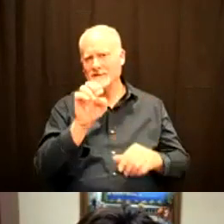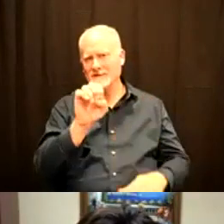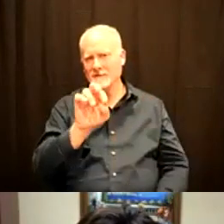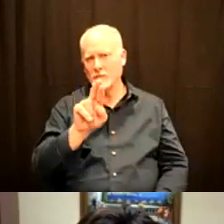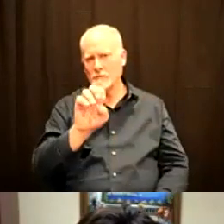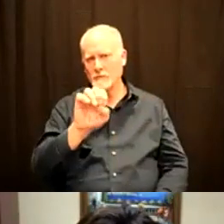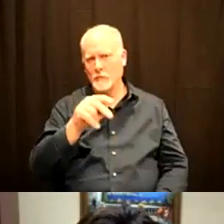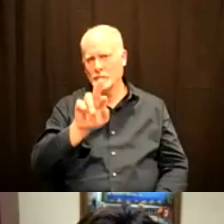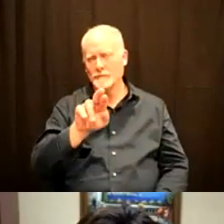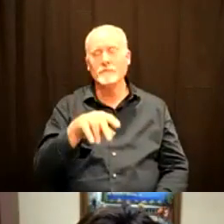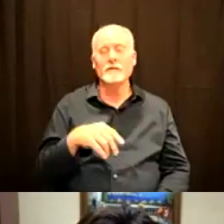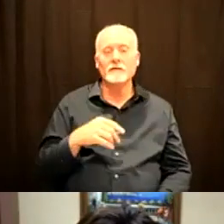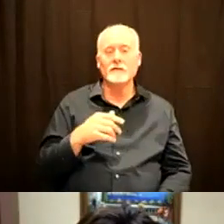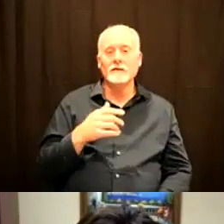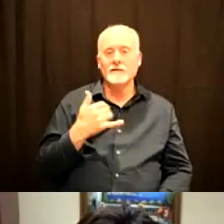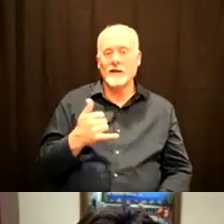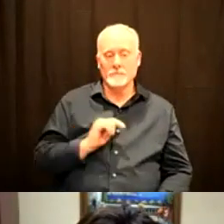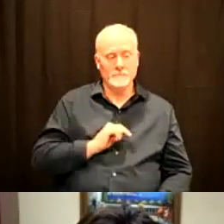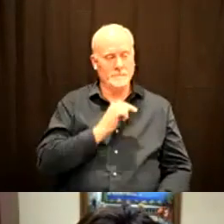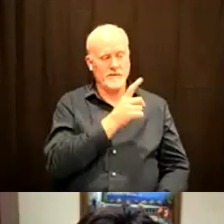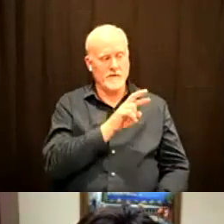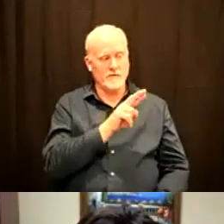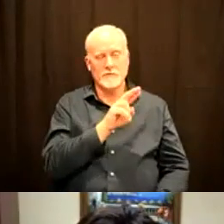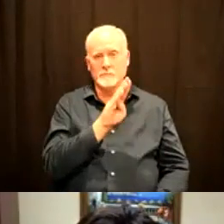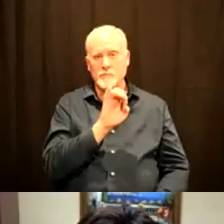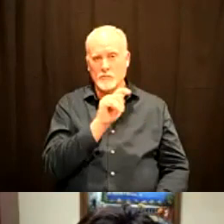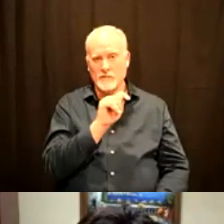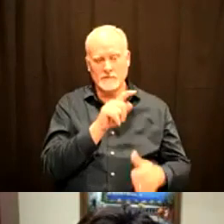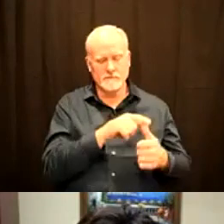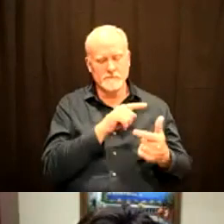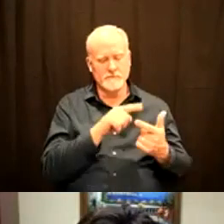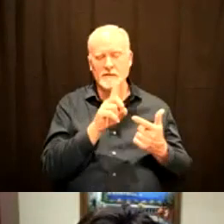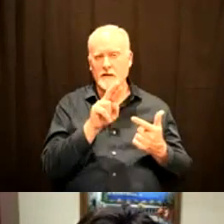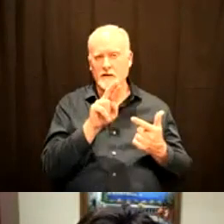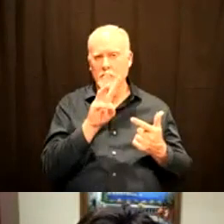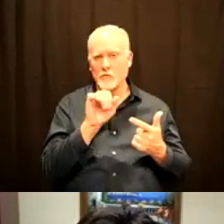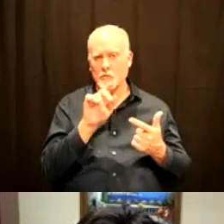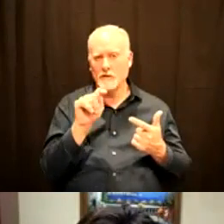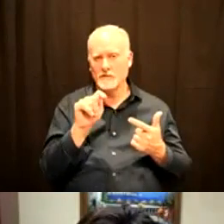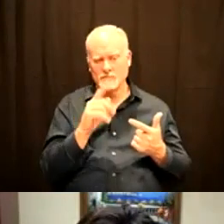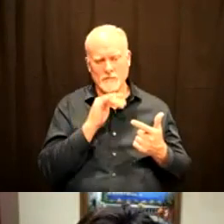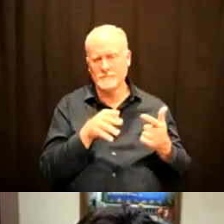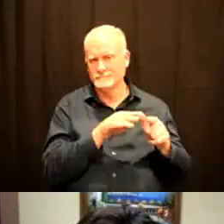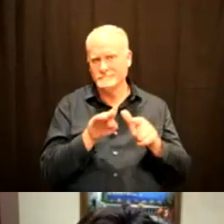being said i'd like to pass it over to dr benoit and dr watts for some closing statements dr benoit